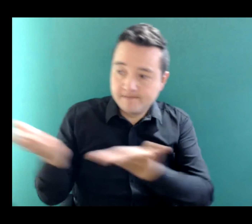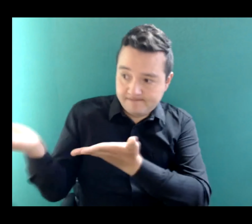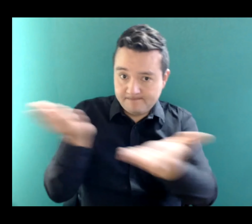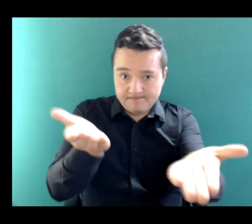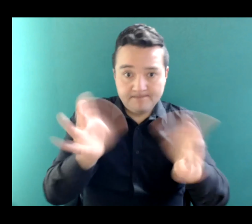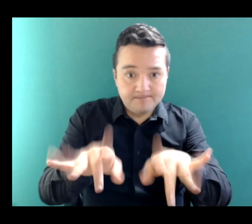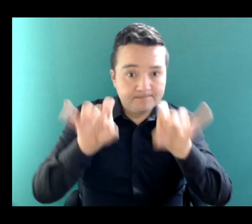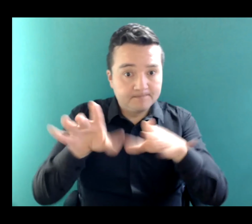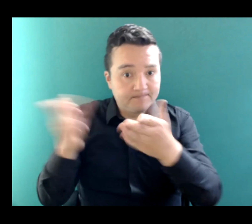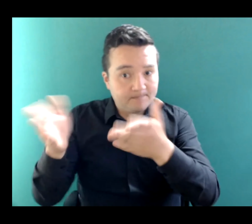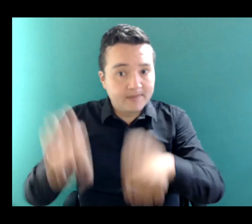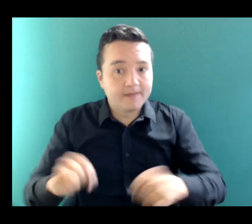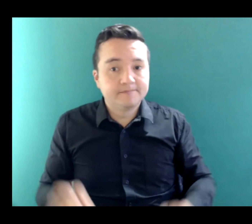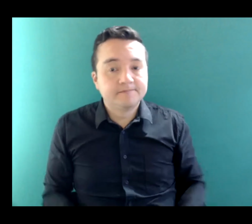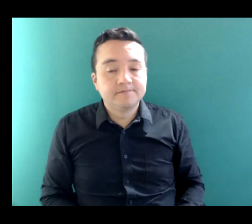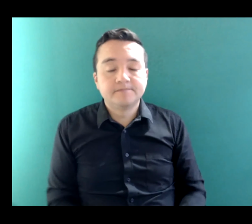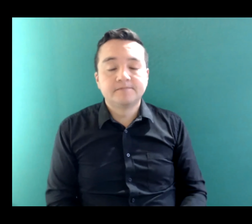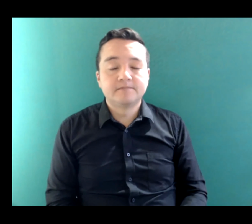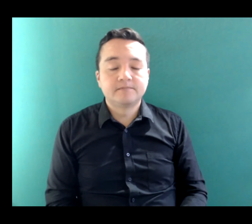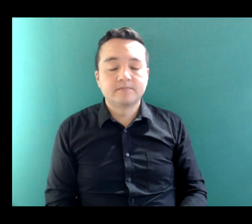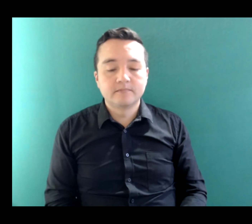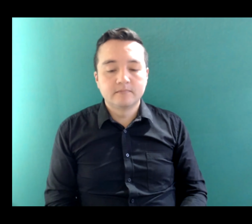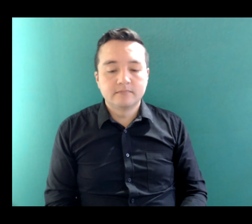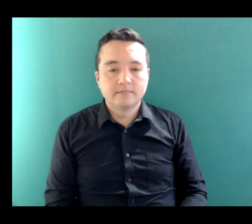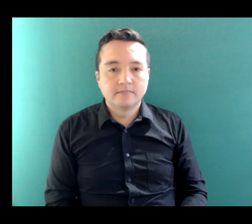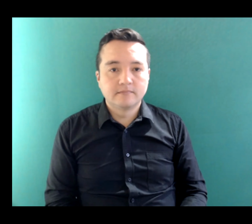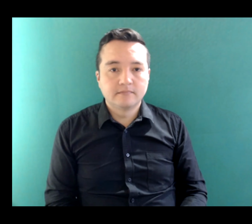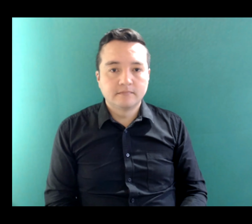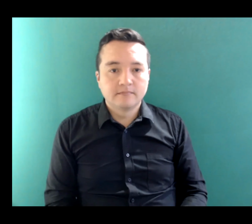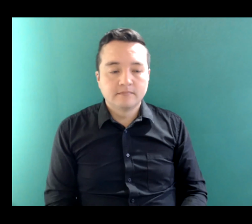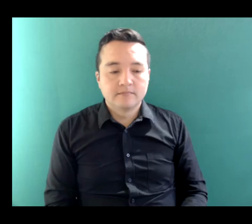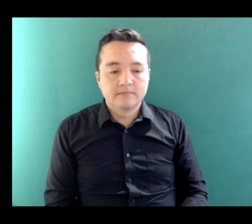And the role of organizations to give input for improving this right for persons with disabilities in Australia.